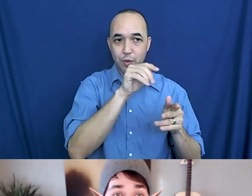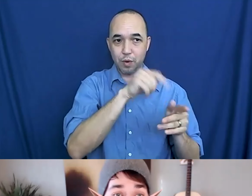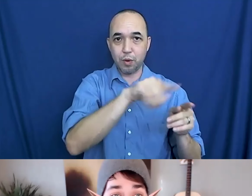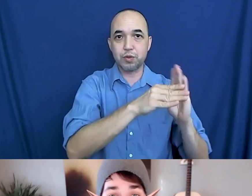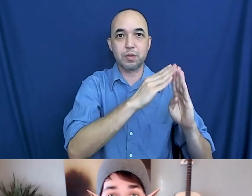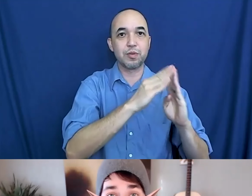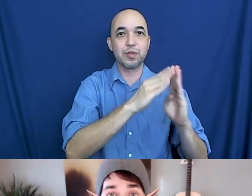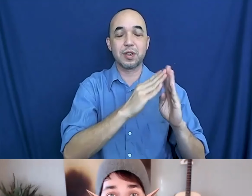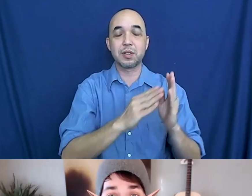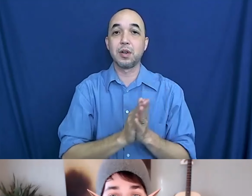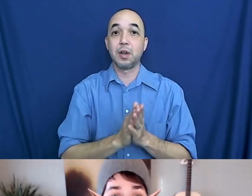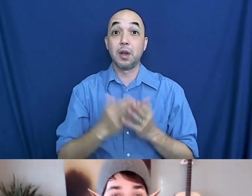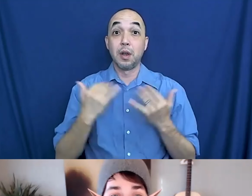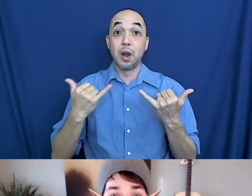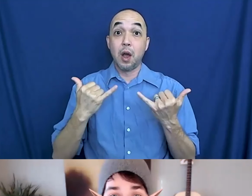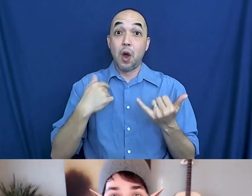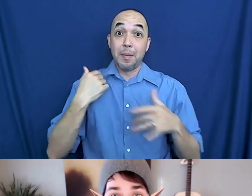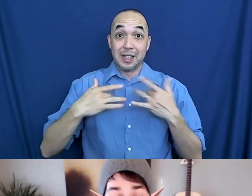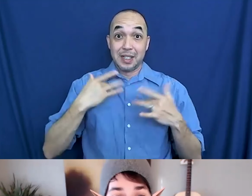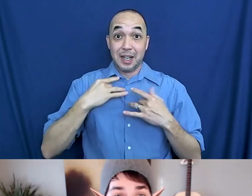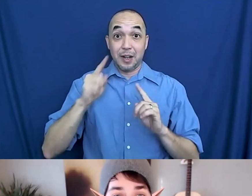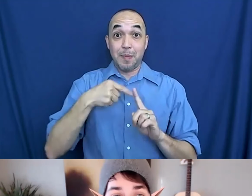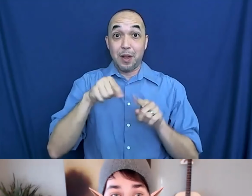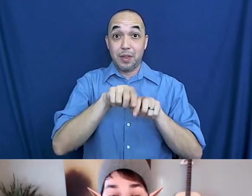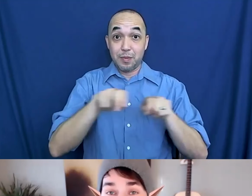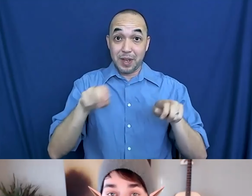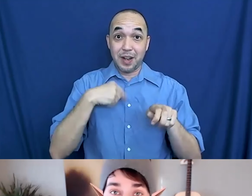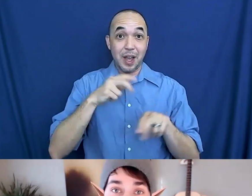I'M SO EXCITED ABOUT THIS PANEL. I'M GOING TO BE SITTING HERE